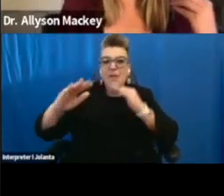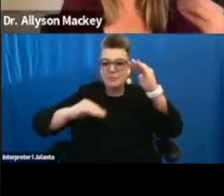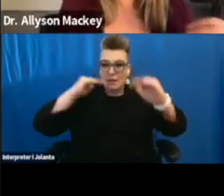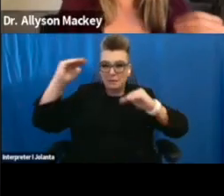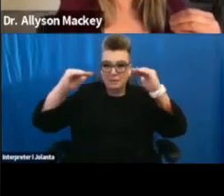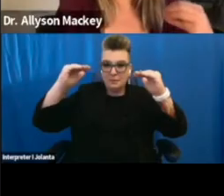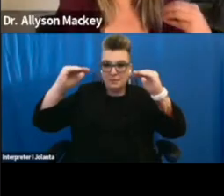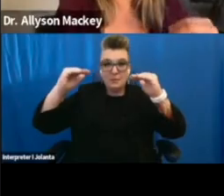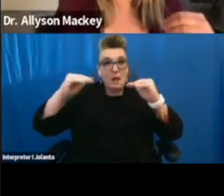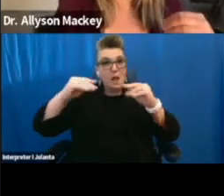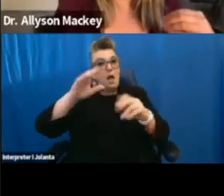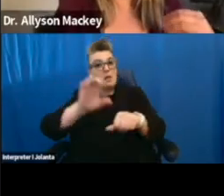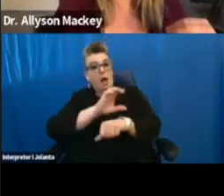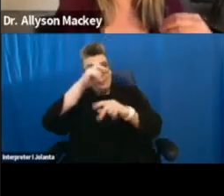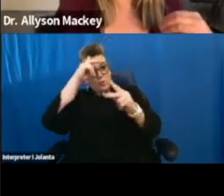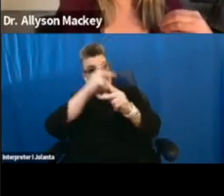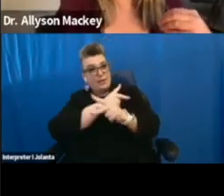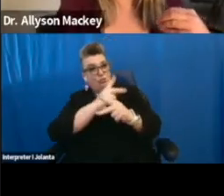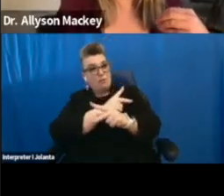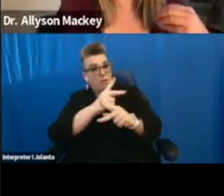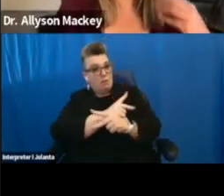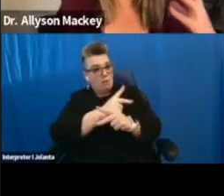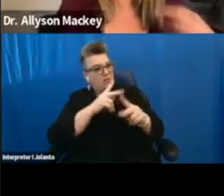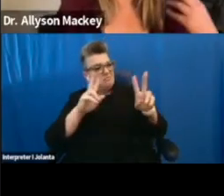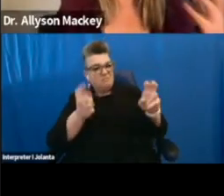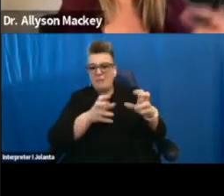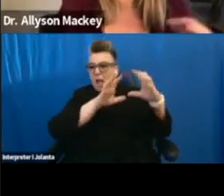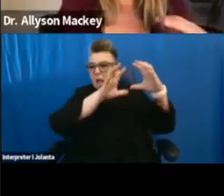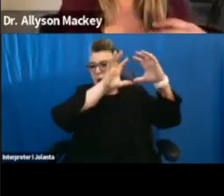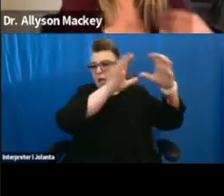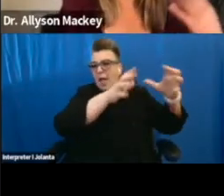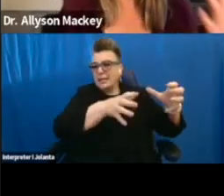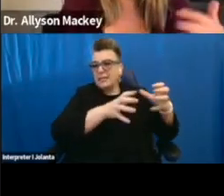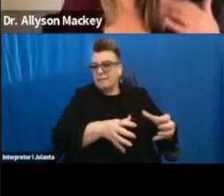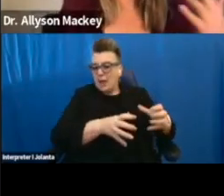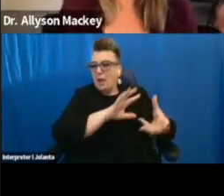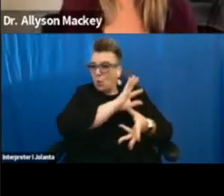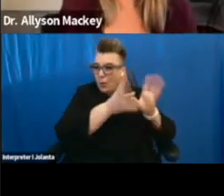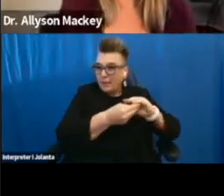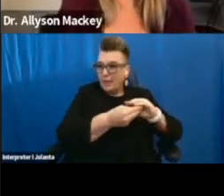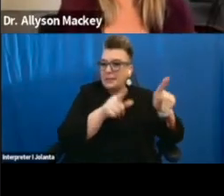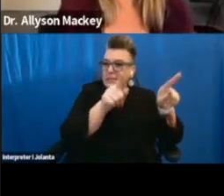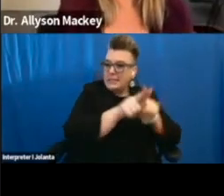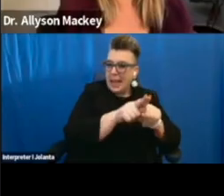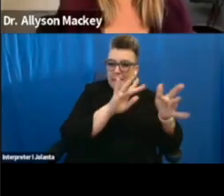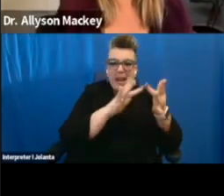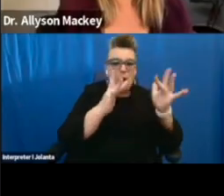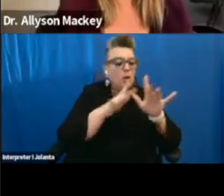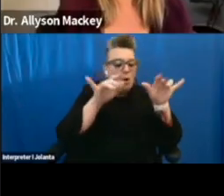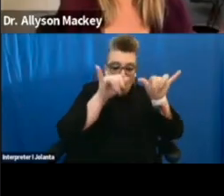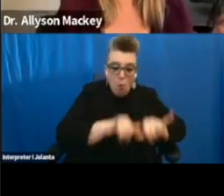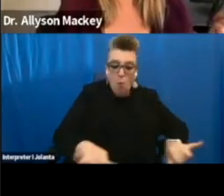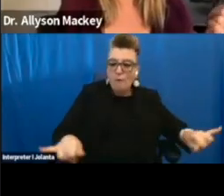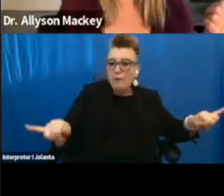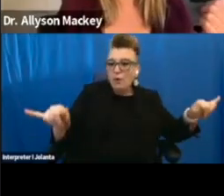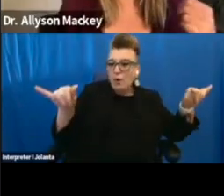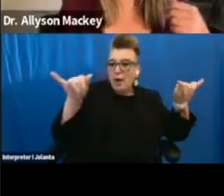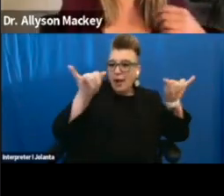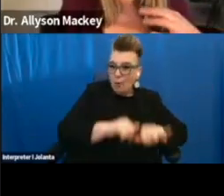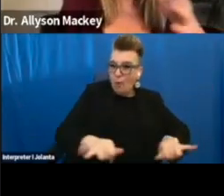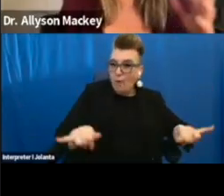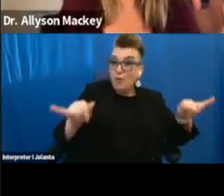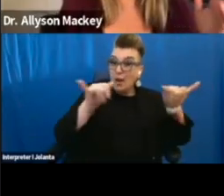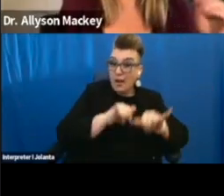more reliably classify these regions into the same network time after time and there are very